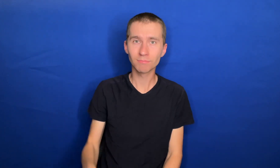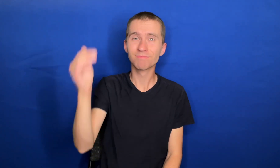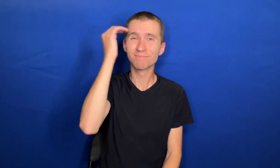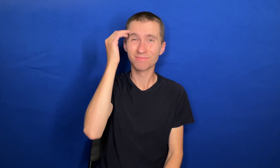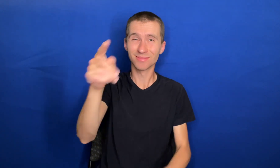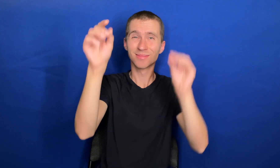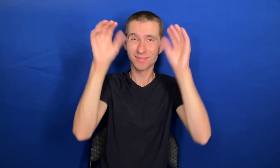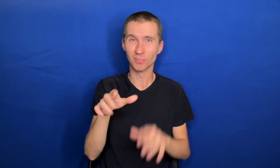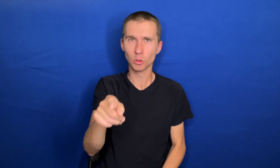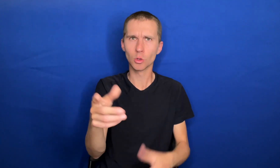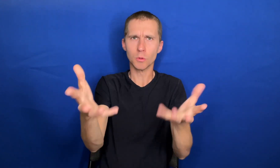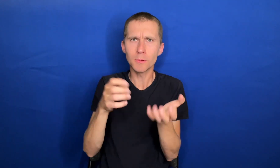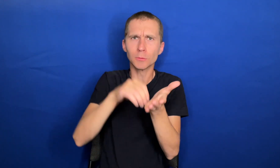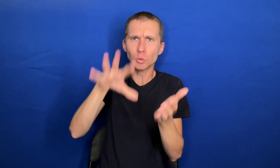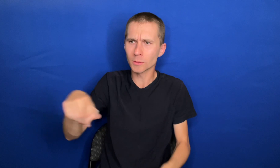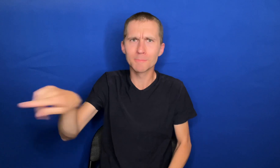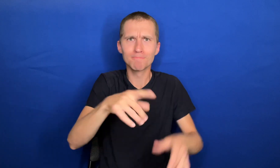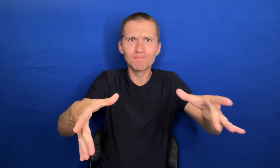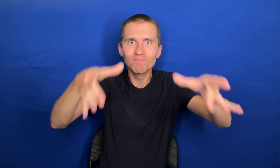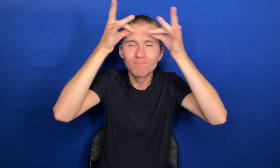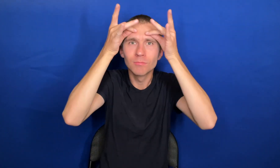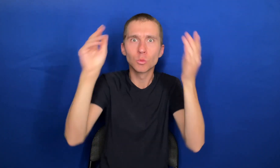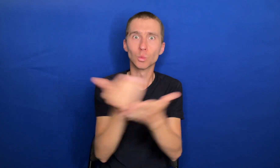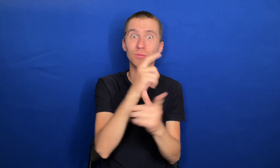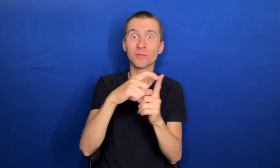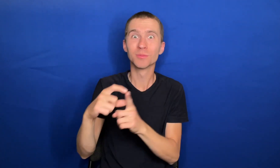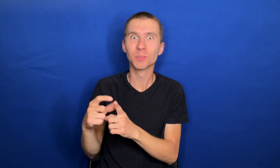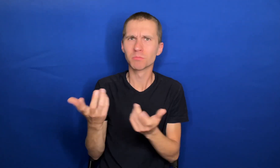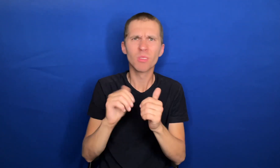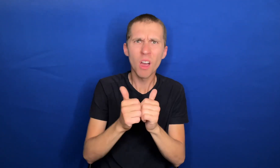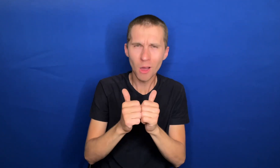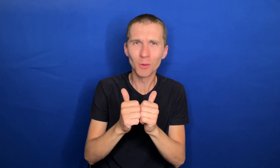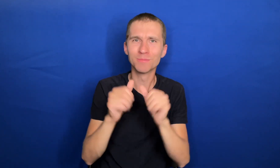As a teacher, you'd always want to teach new vocabulary words in a way that the students will remember them.